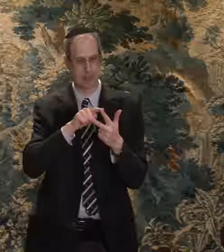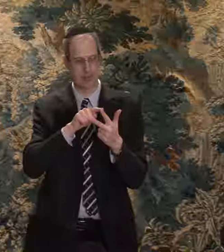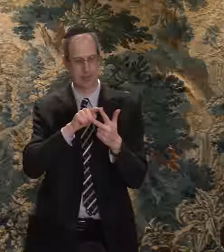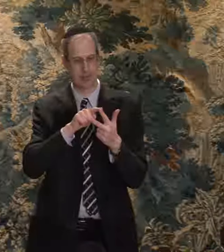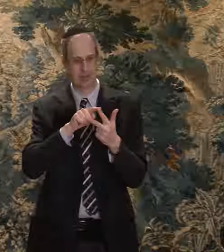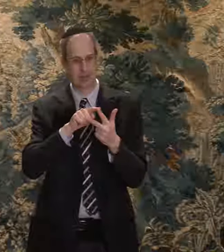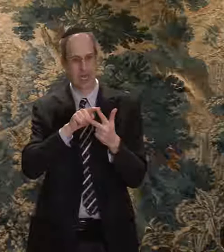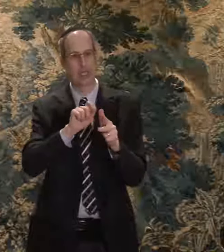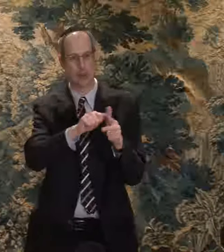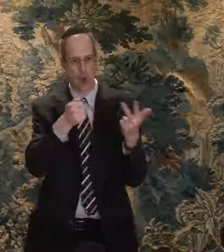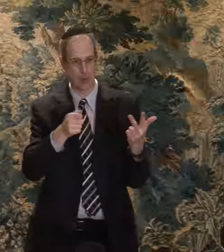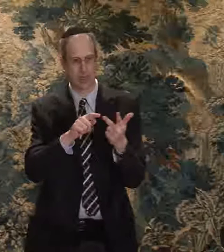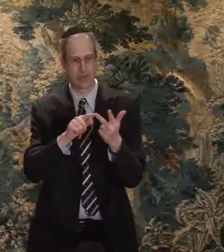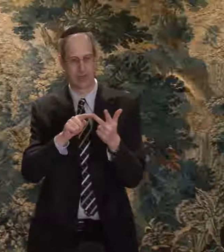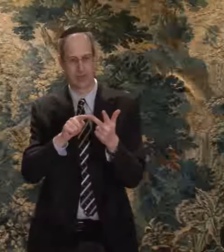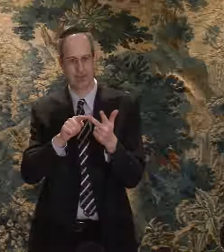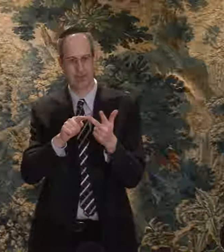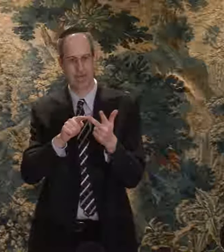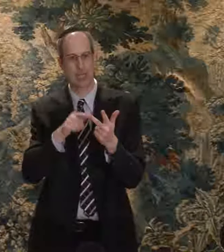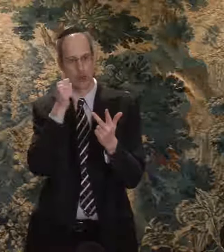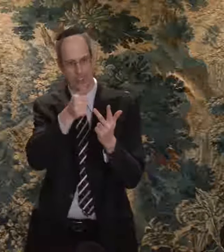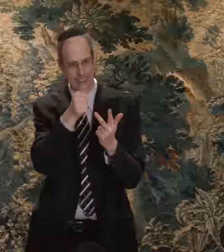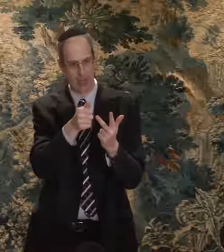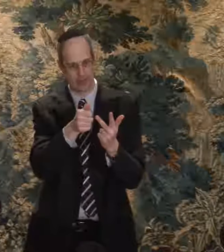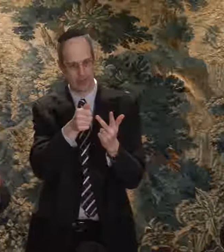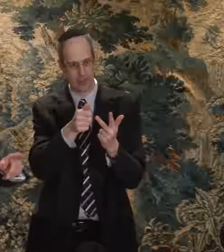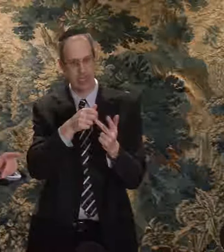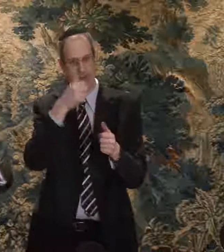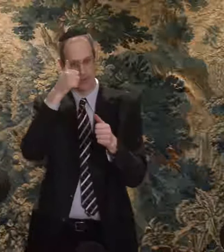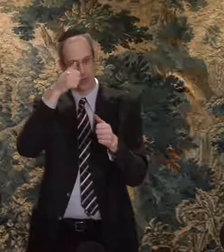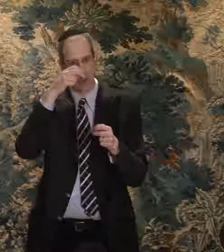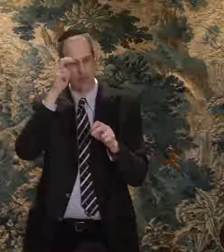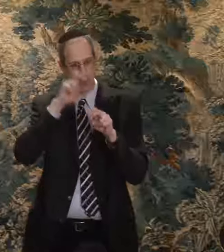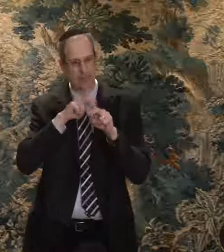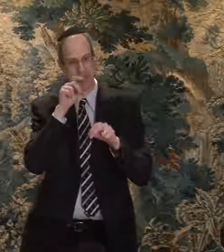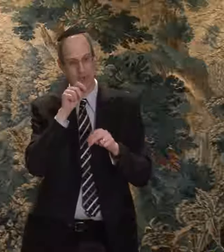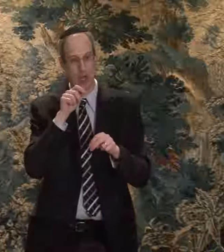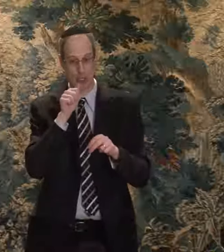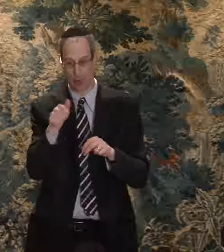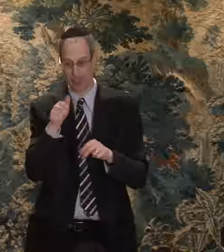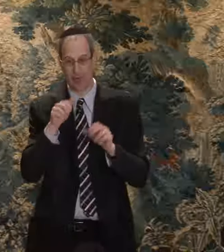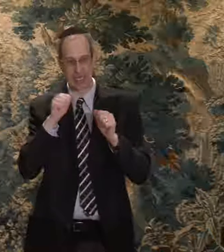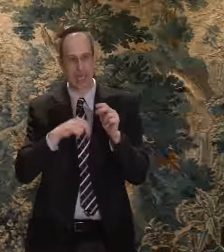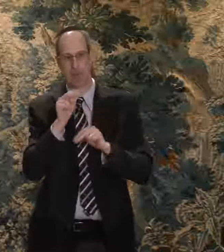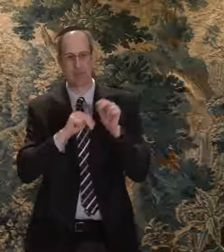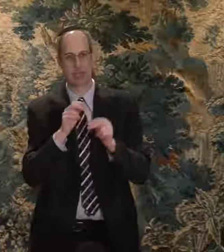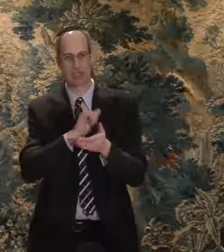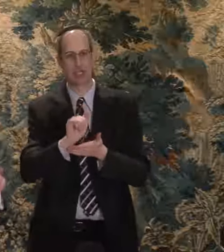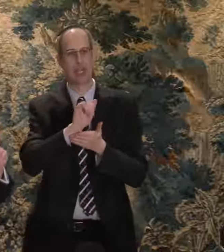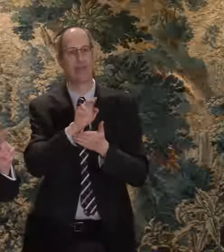believe in Torah and you have to believe in yourself and when you believe in yourself you can build your shiver like nefesh of it and when you believe in